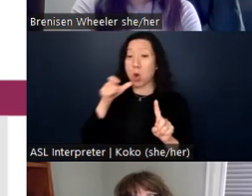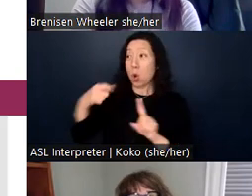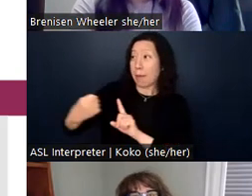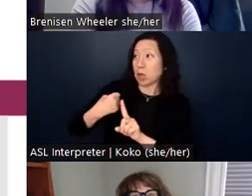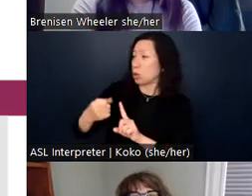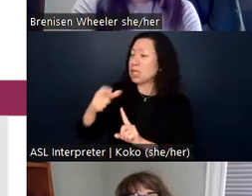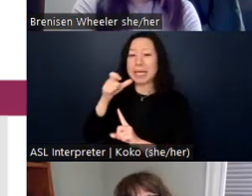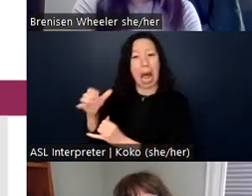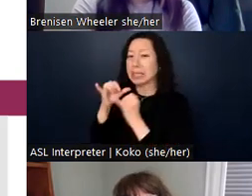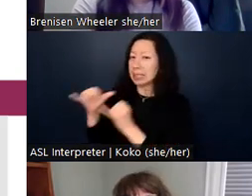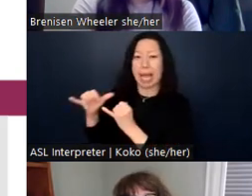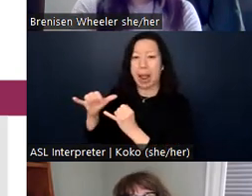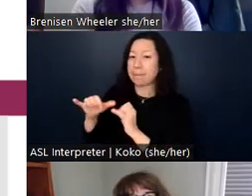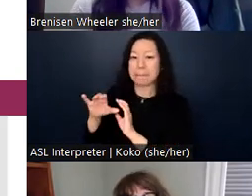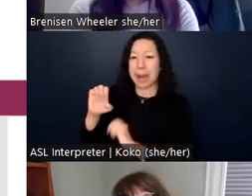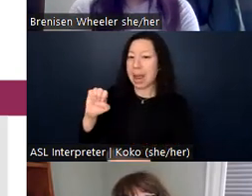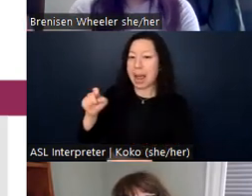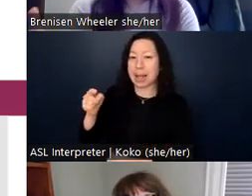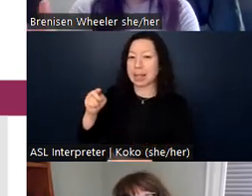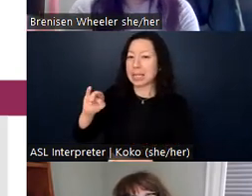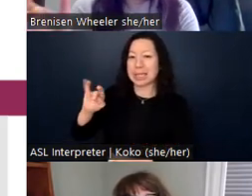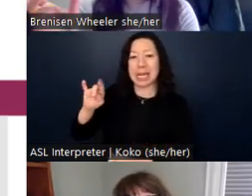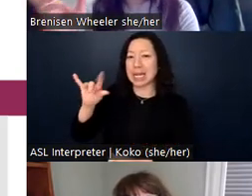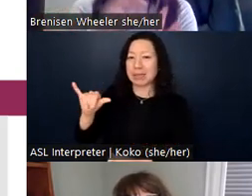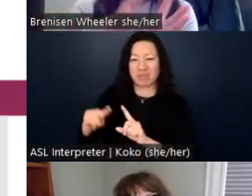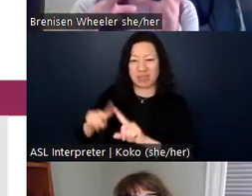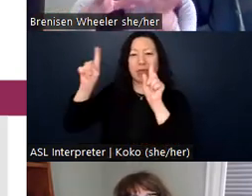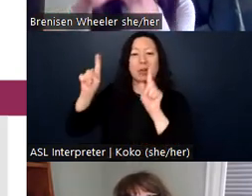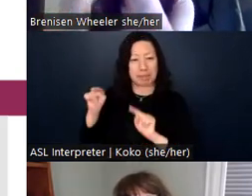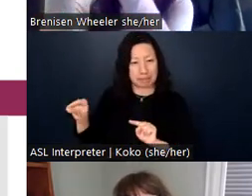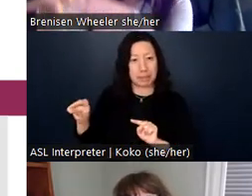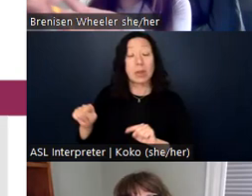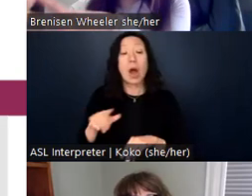ethnicity, and on the right chart. 13:00:39 You'll see or the chart on the way